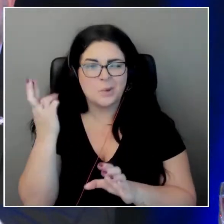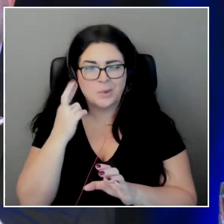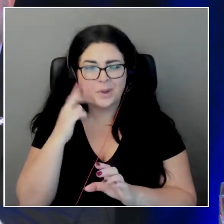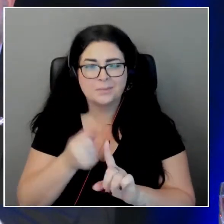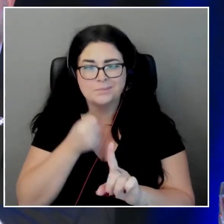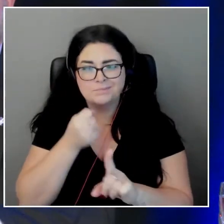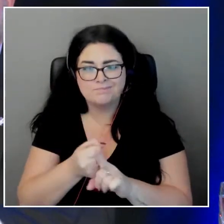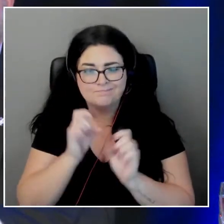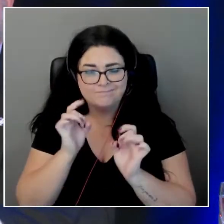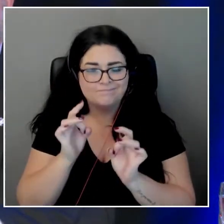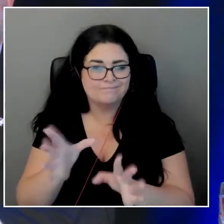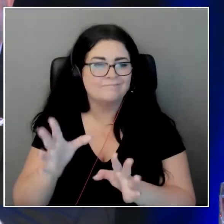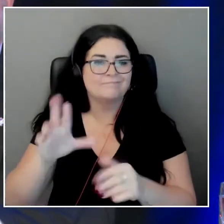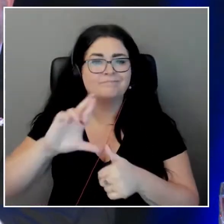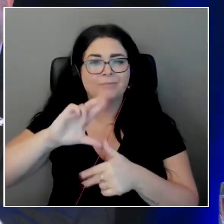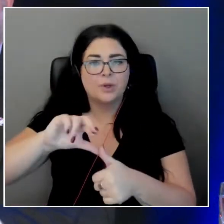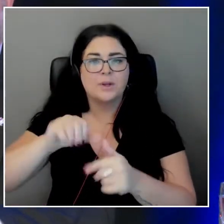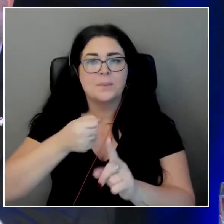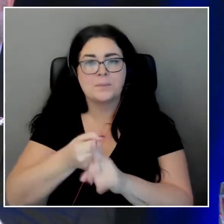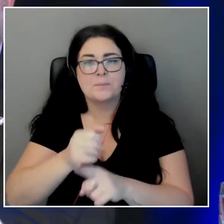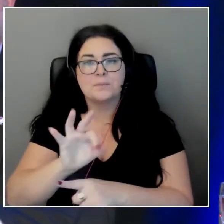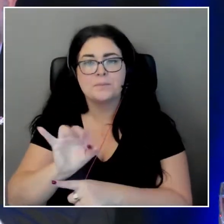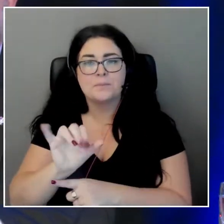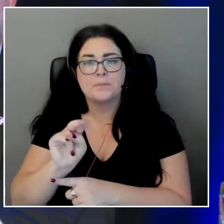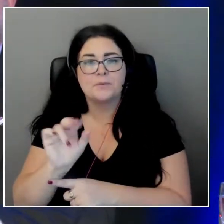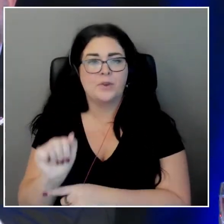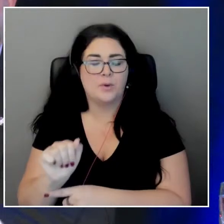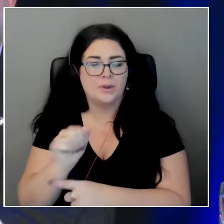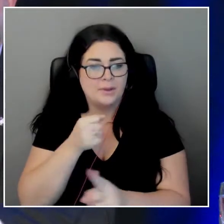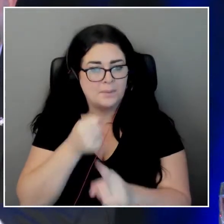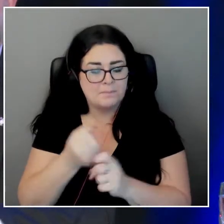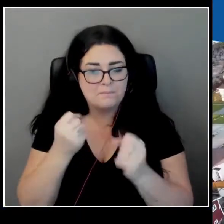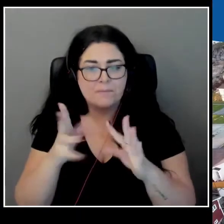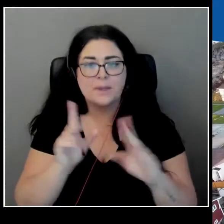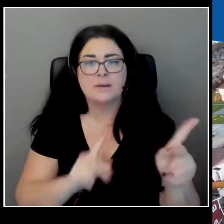adversely impacted many employees, families, and friends in this region.